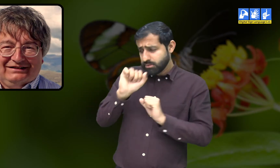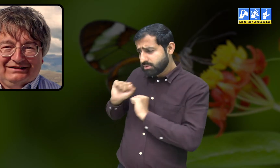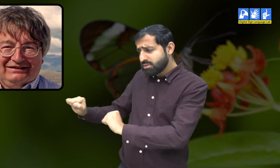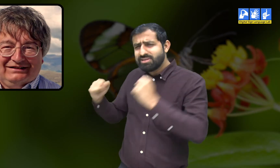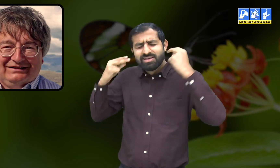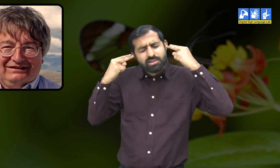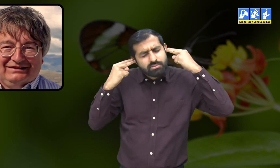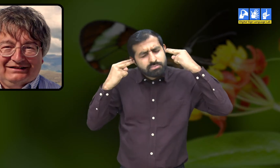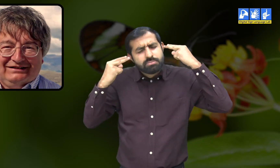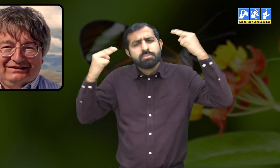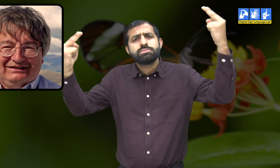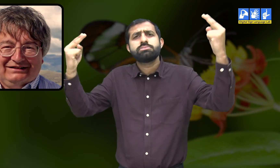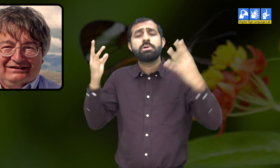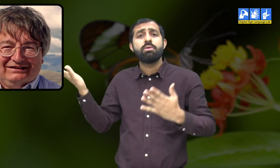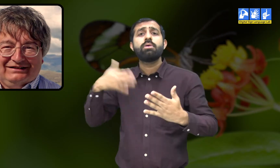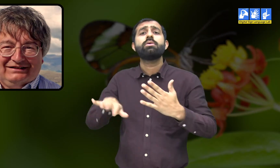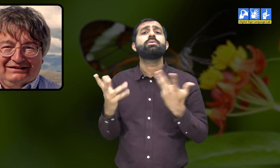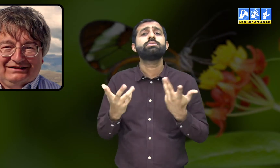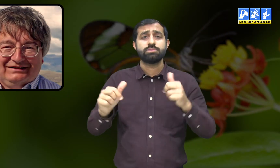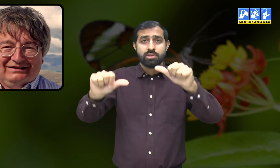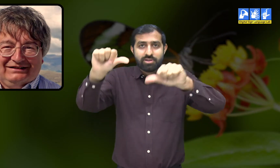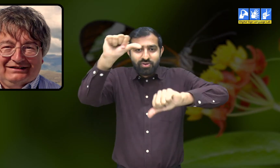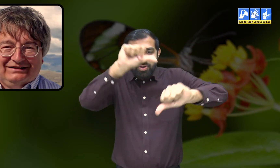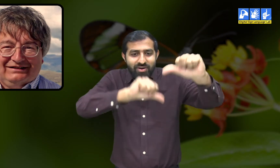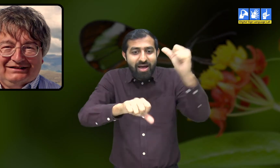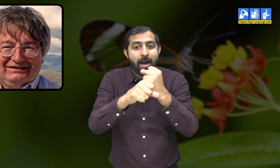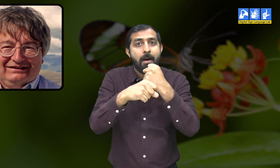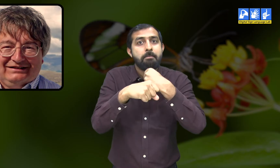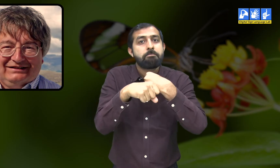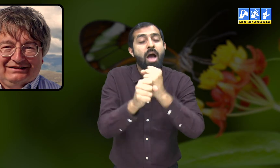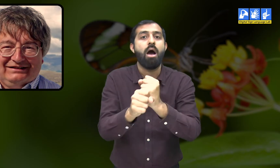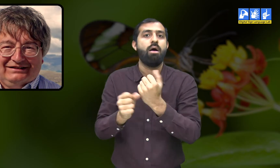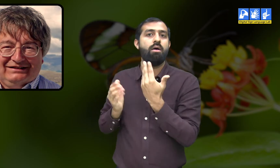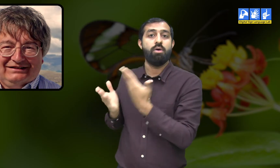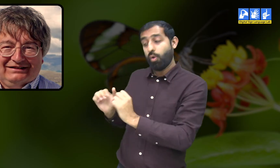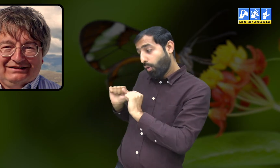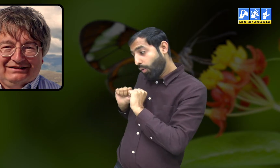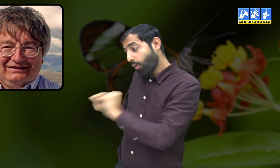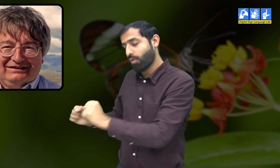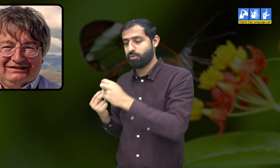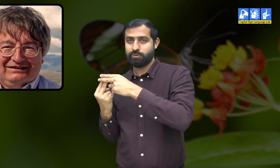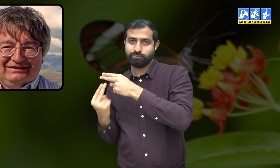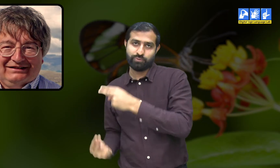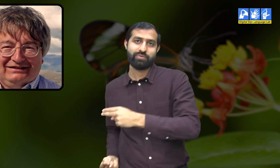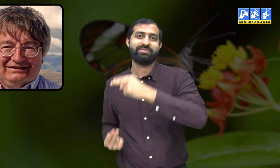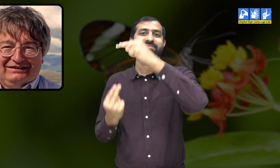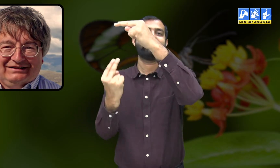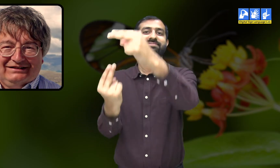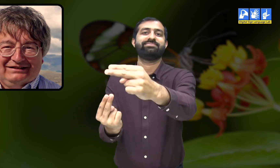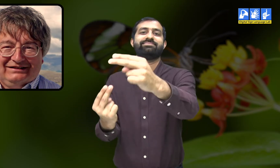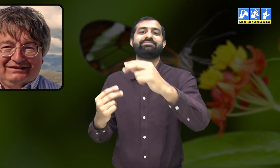The chapter The Making of a Scientist is a story about the famous scientist Richard H. Ebright.